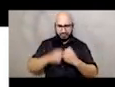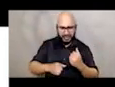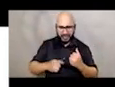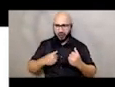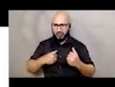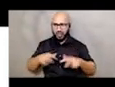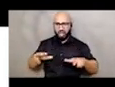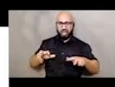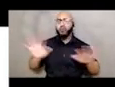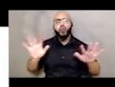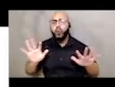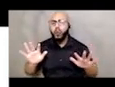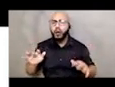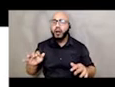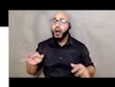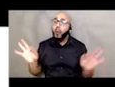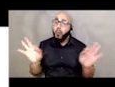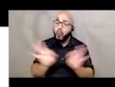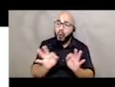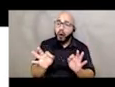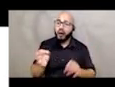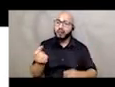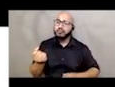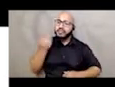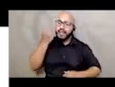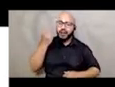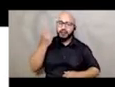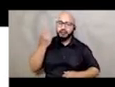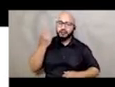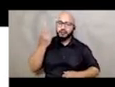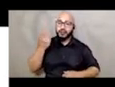But what is important to understand is this is not an act of selfishness